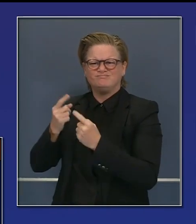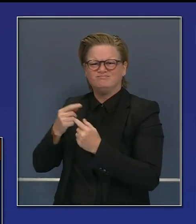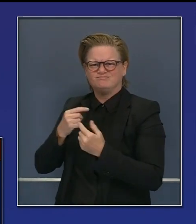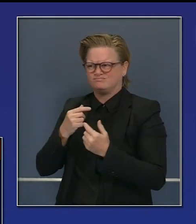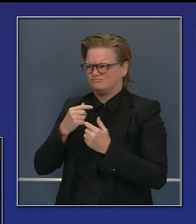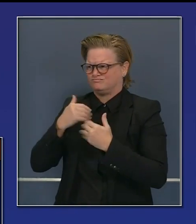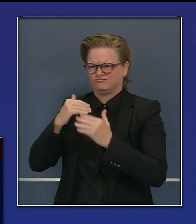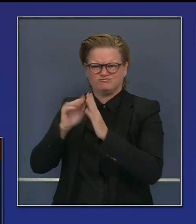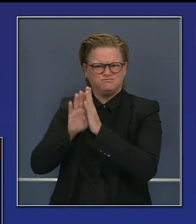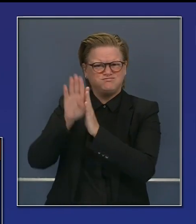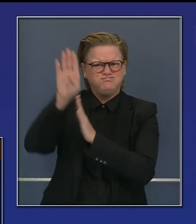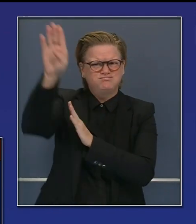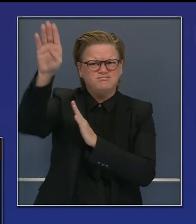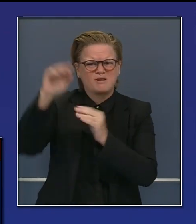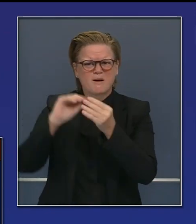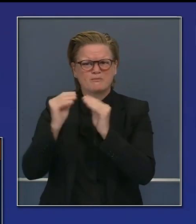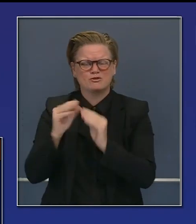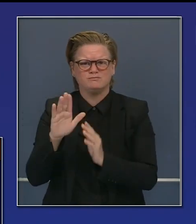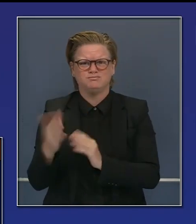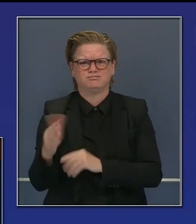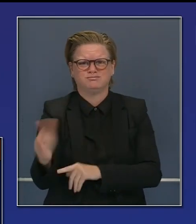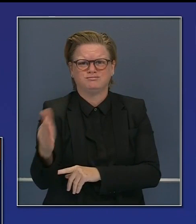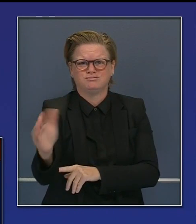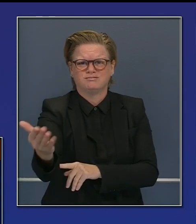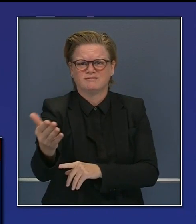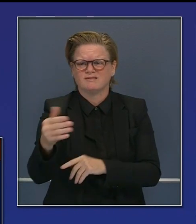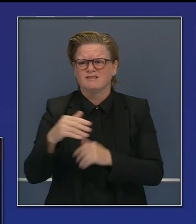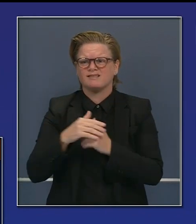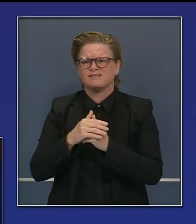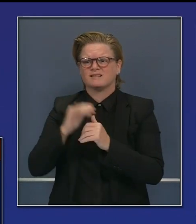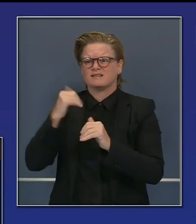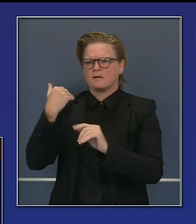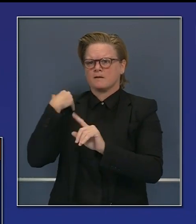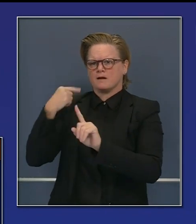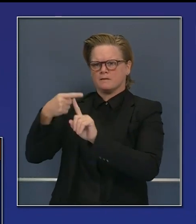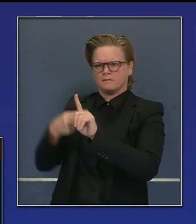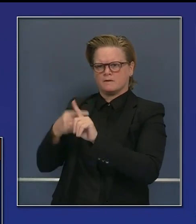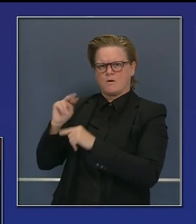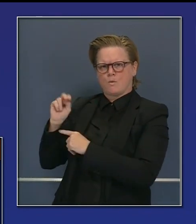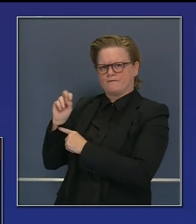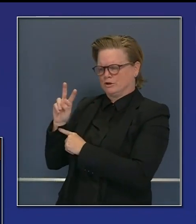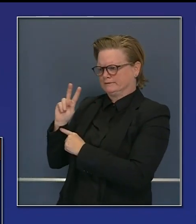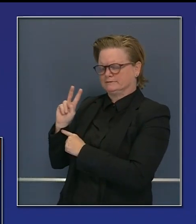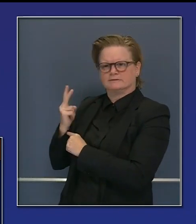SIGNIFICANTLY OVER THE COURSE OF THE LAST NUMBER OF WEEKS.